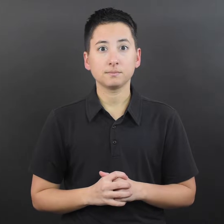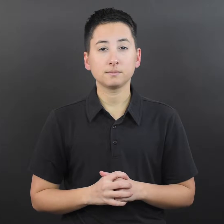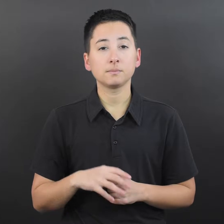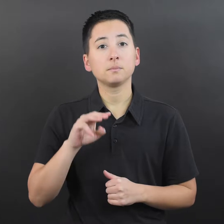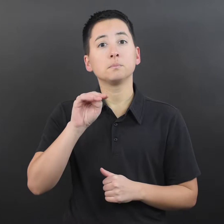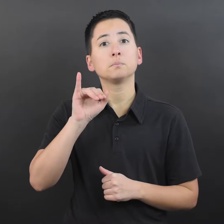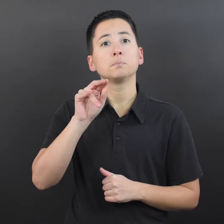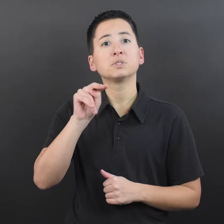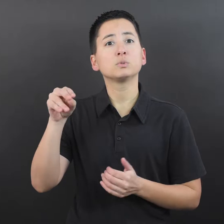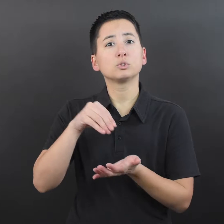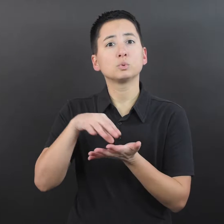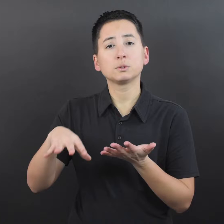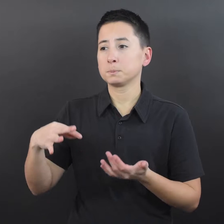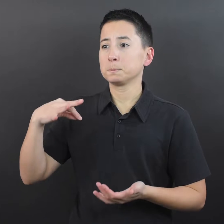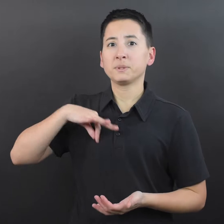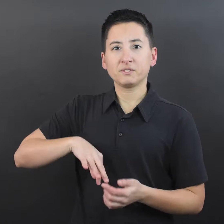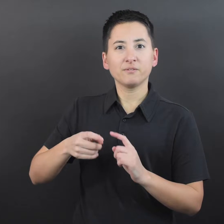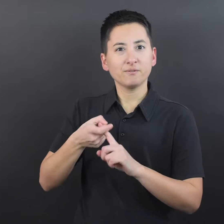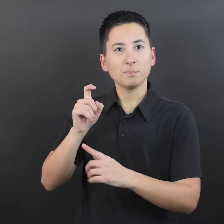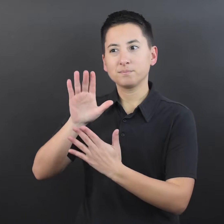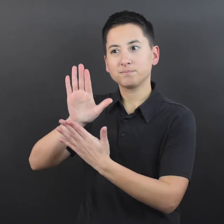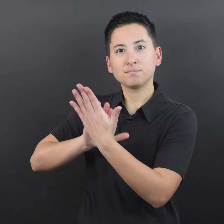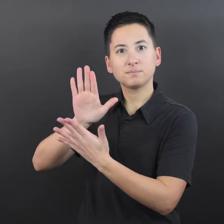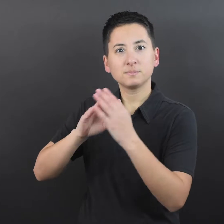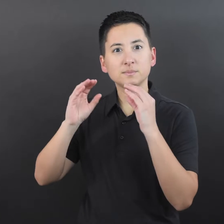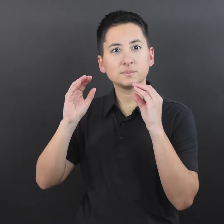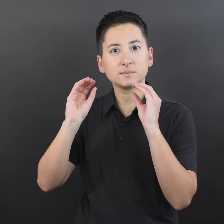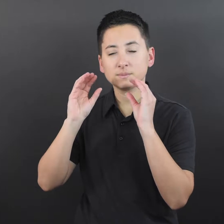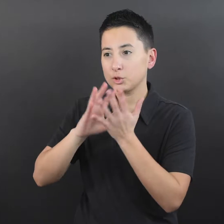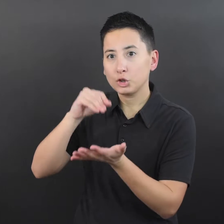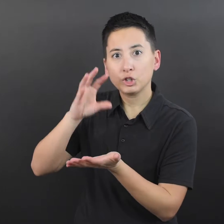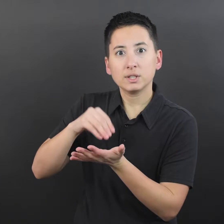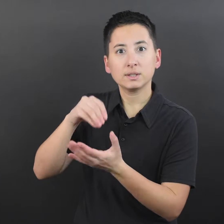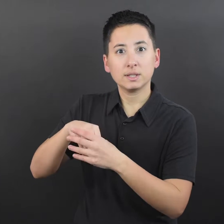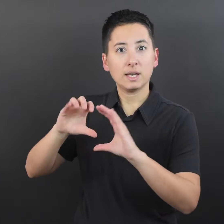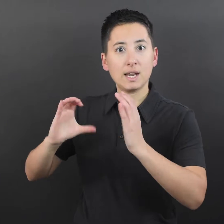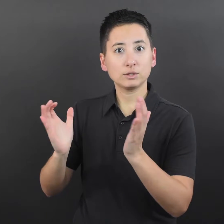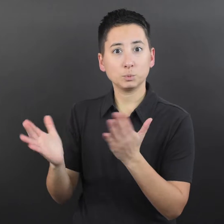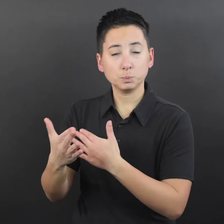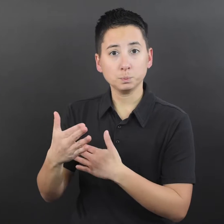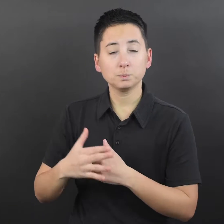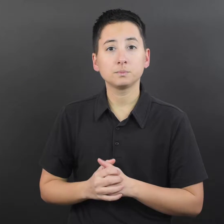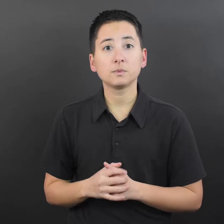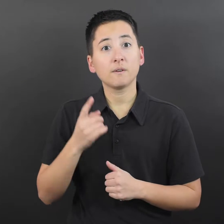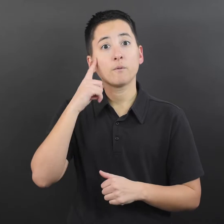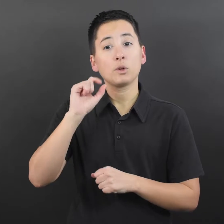Minnesota’s students benefit from in-person learning and enabling in-person instruction